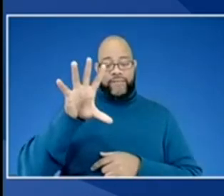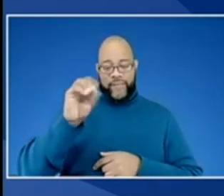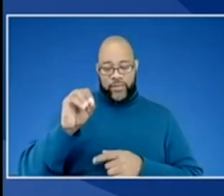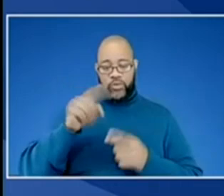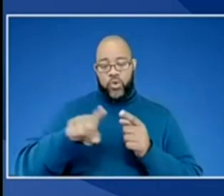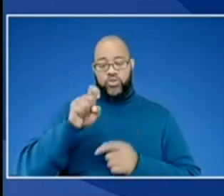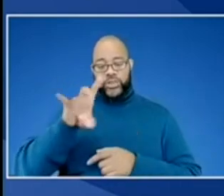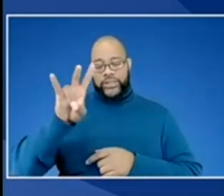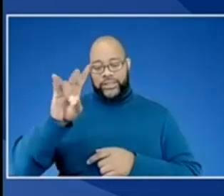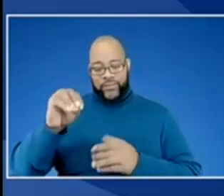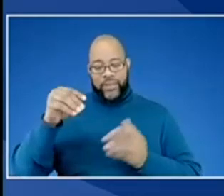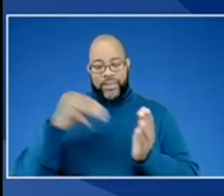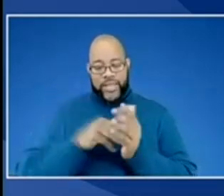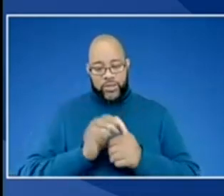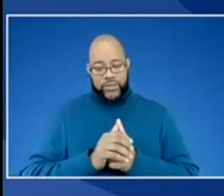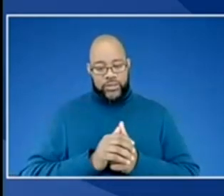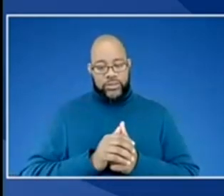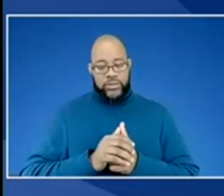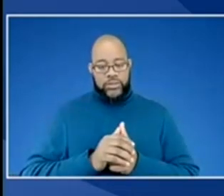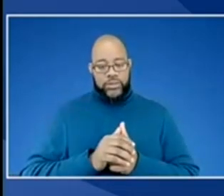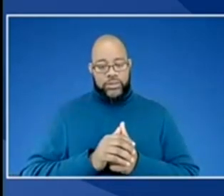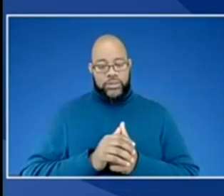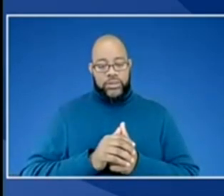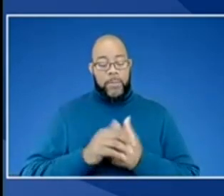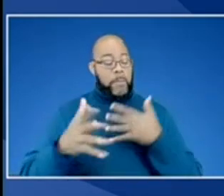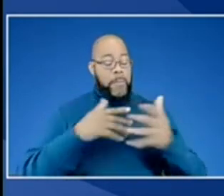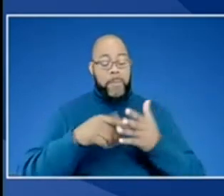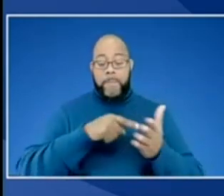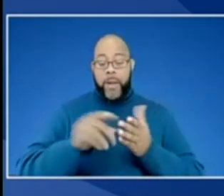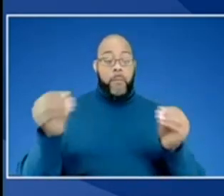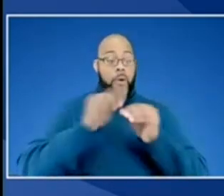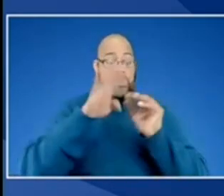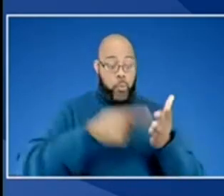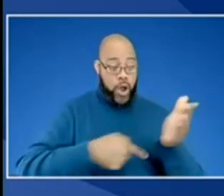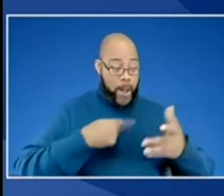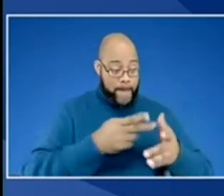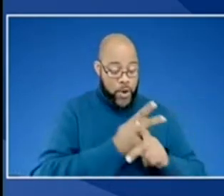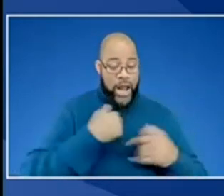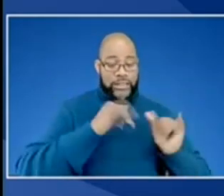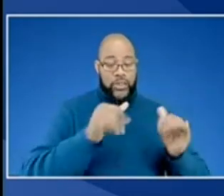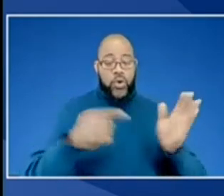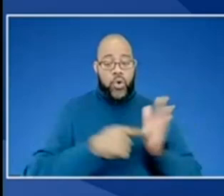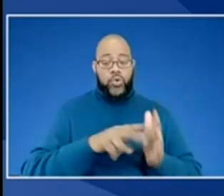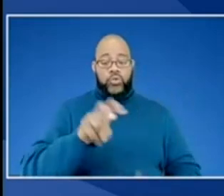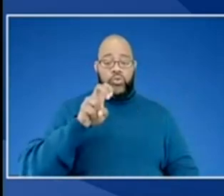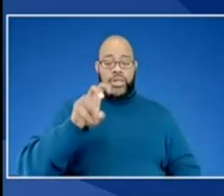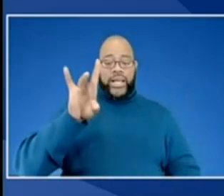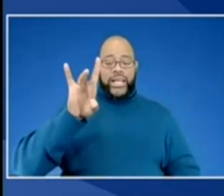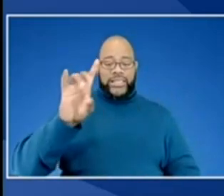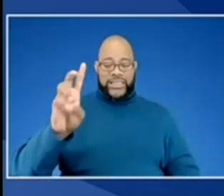170,000. But despite paying more than what I borrowed, I still owe 286,000 and I'm